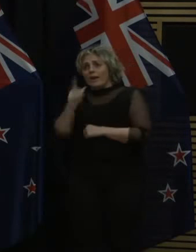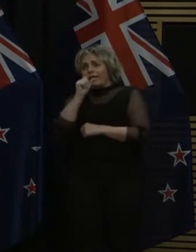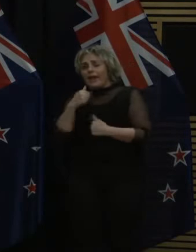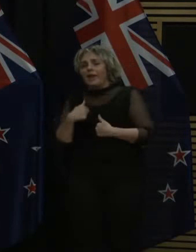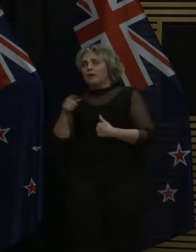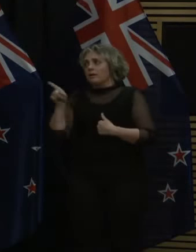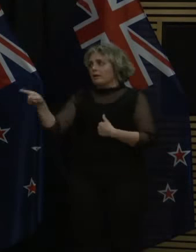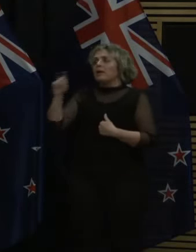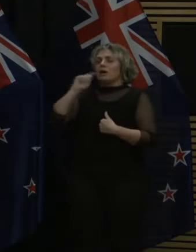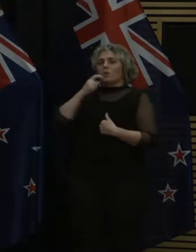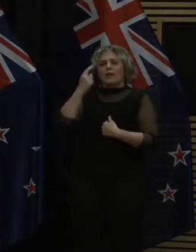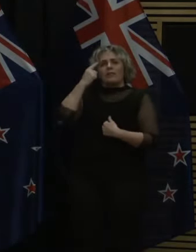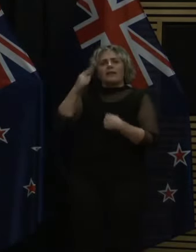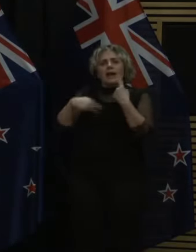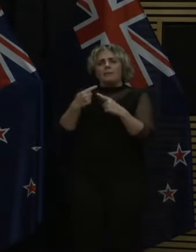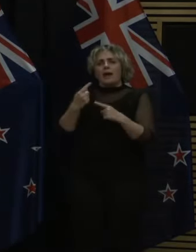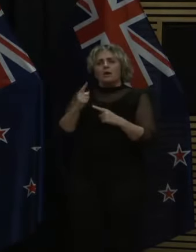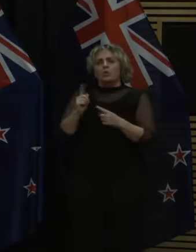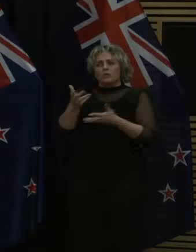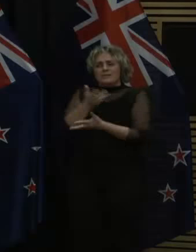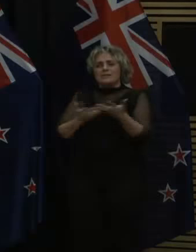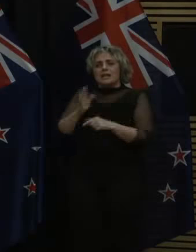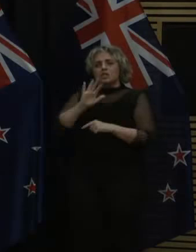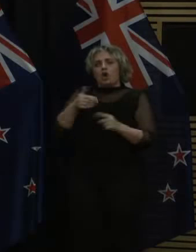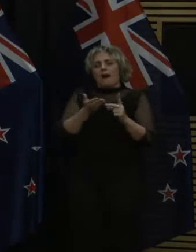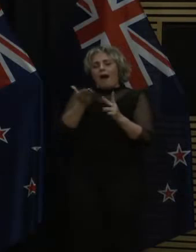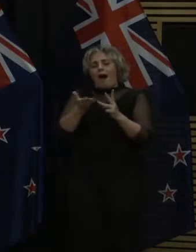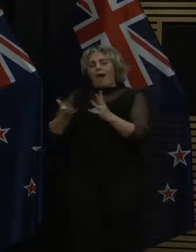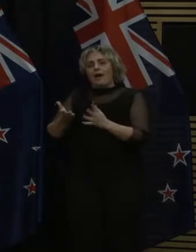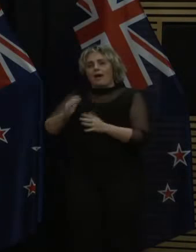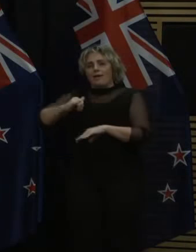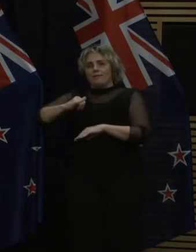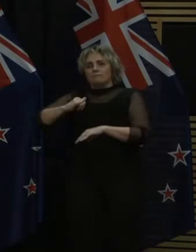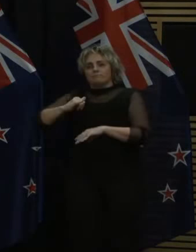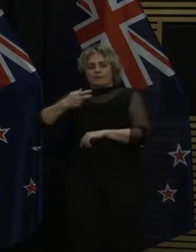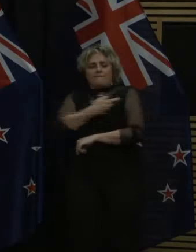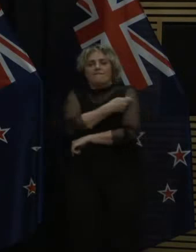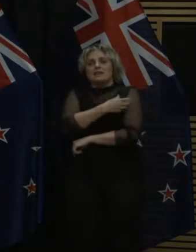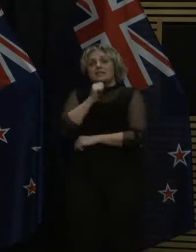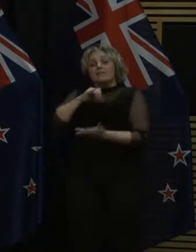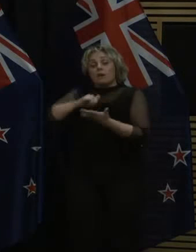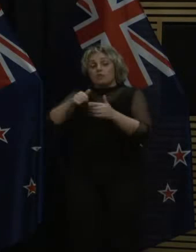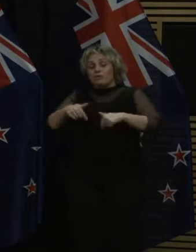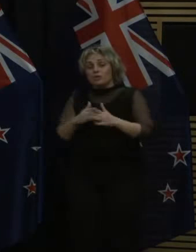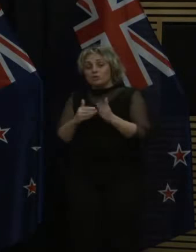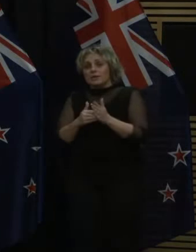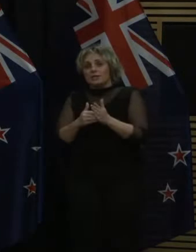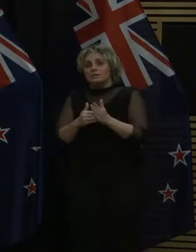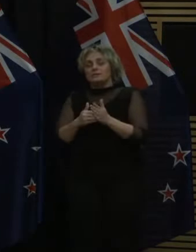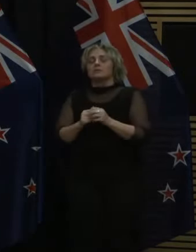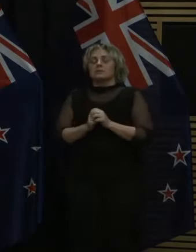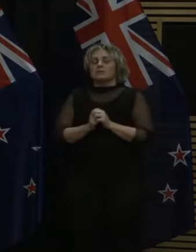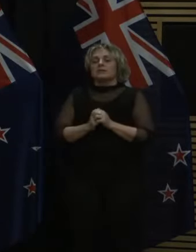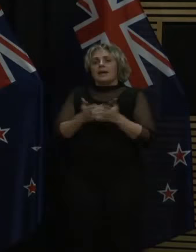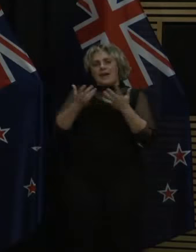if people can't get the Pfizer vaccine. We will build in the ability